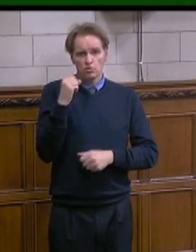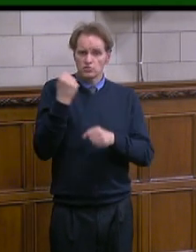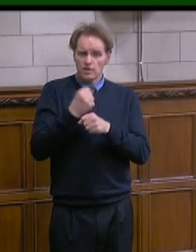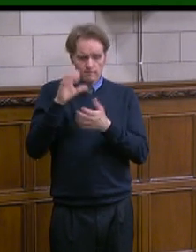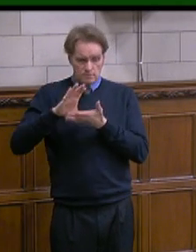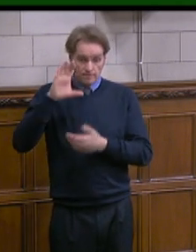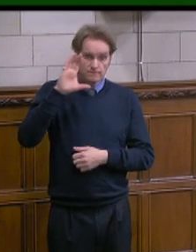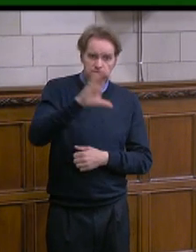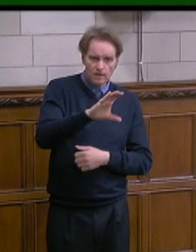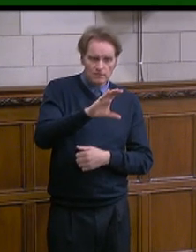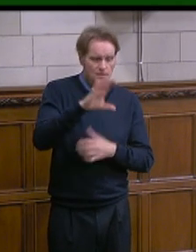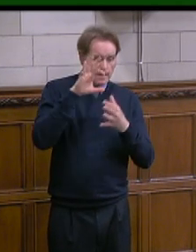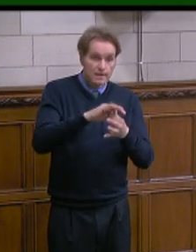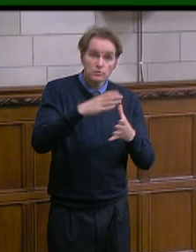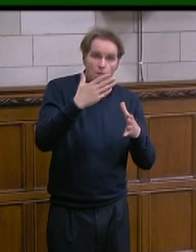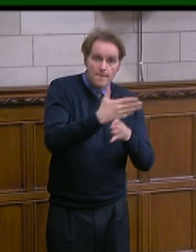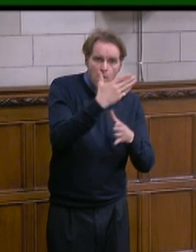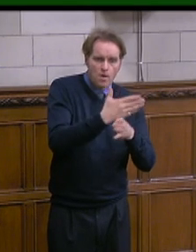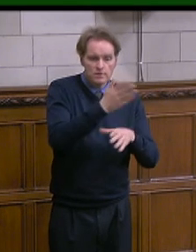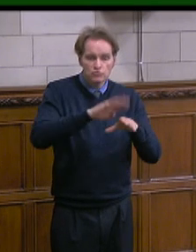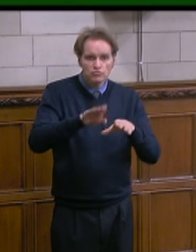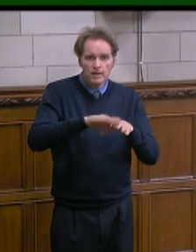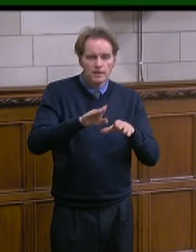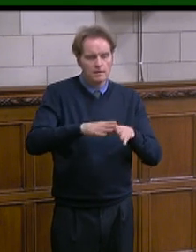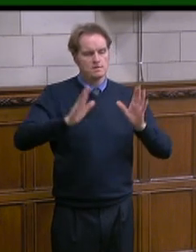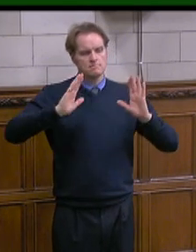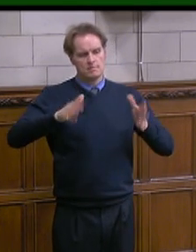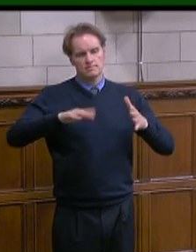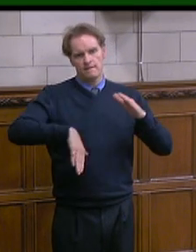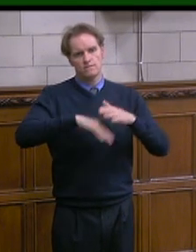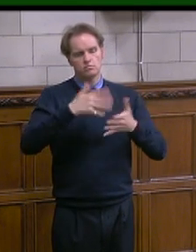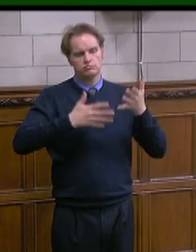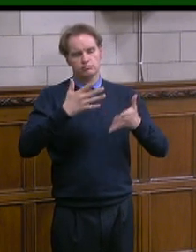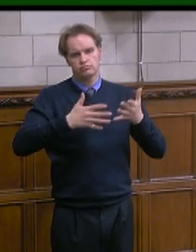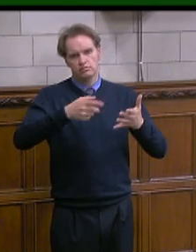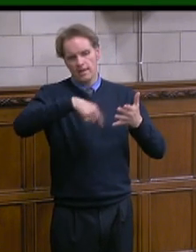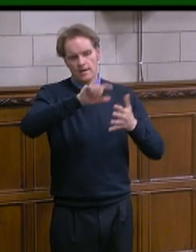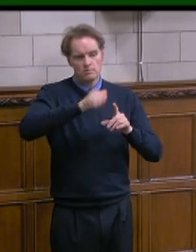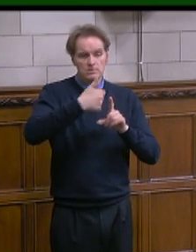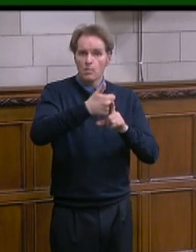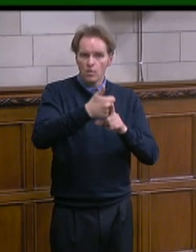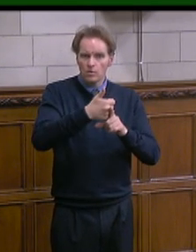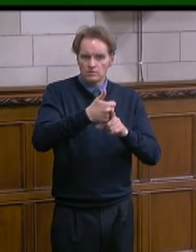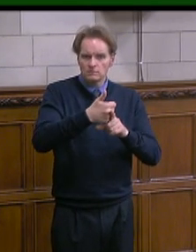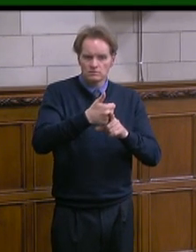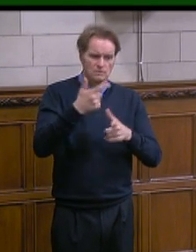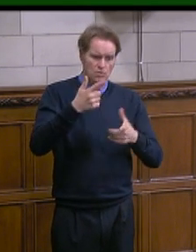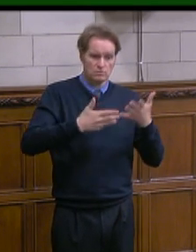opportunity is fully accessible to BSL users and that they are properly supported.